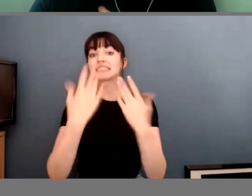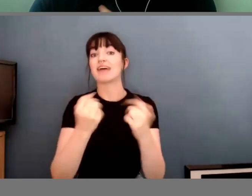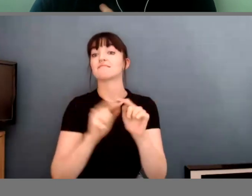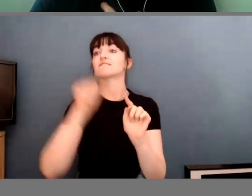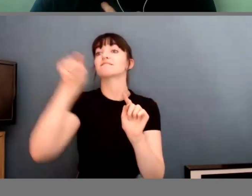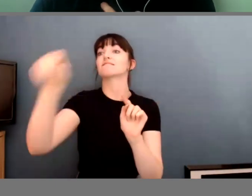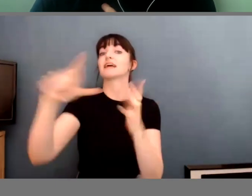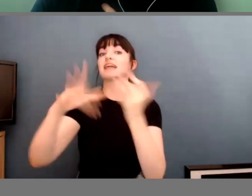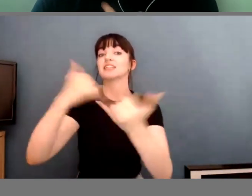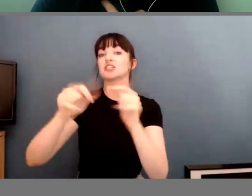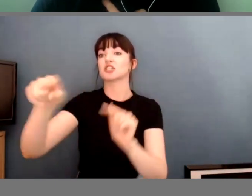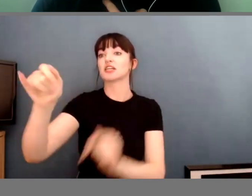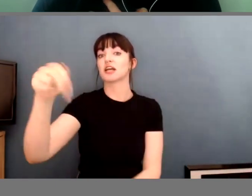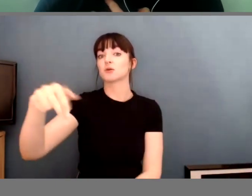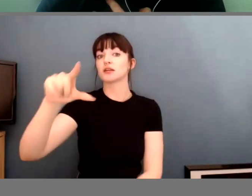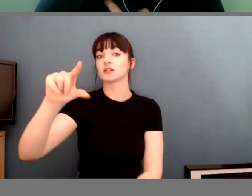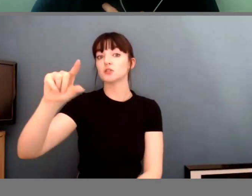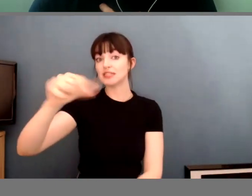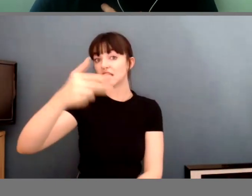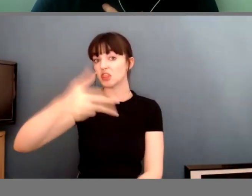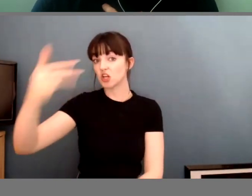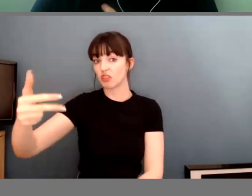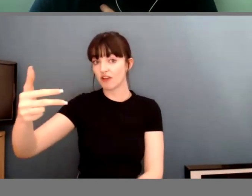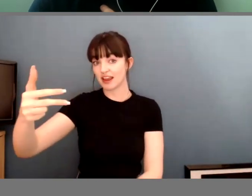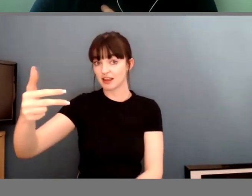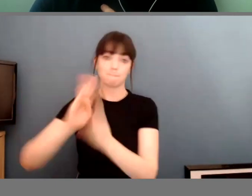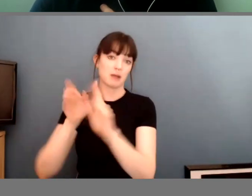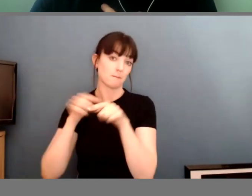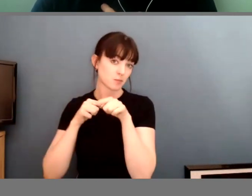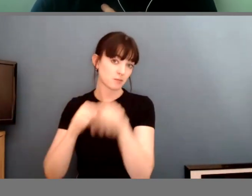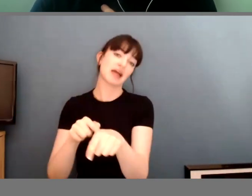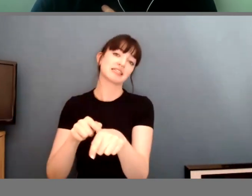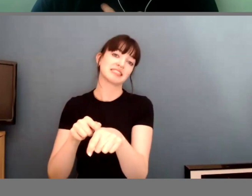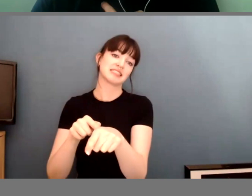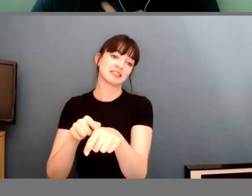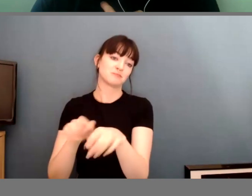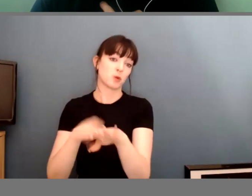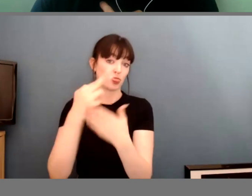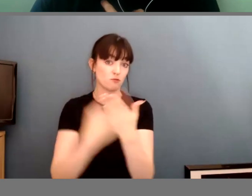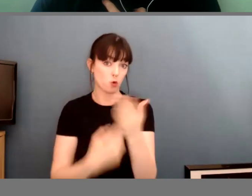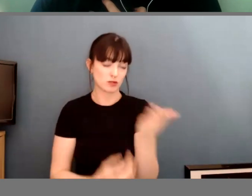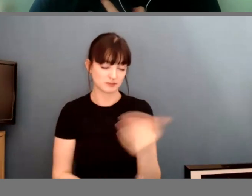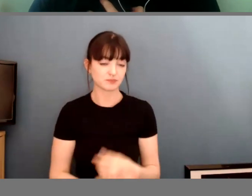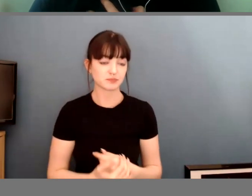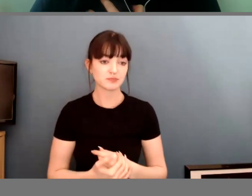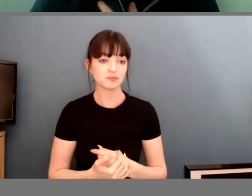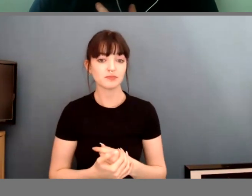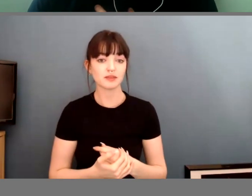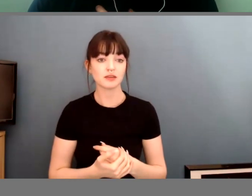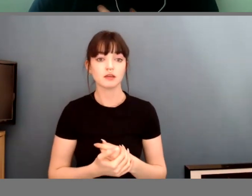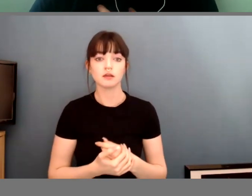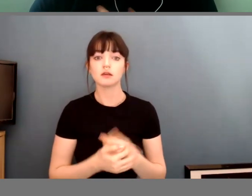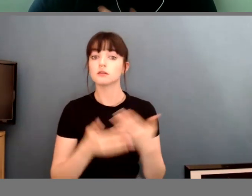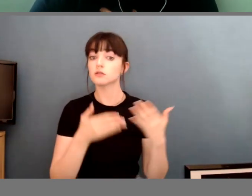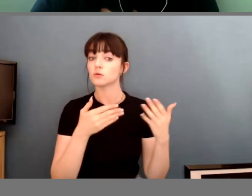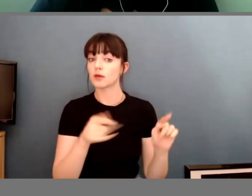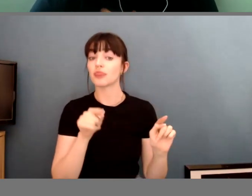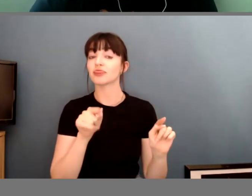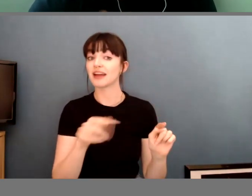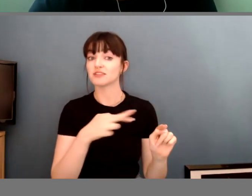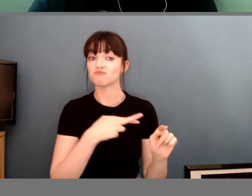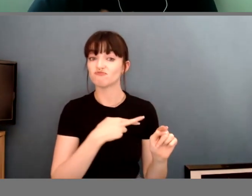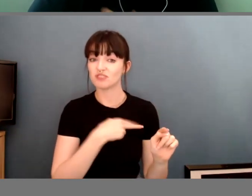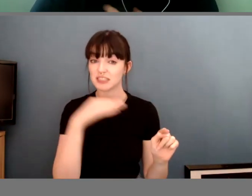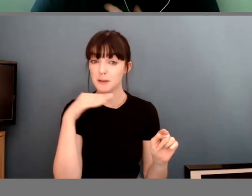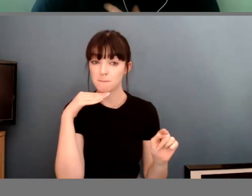be compliant with the requirements set out in that. That's a really important piece